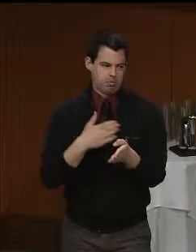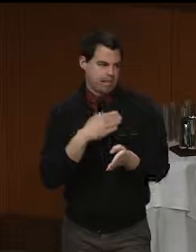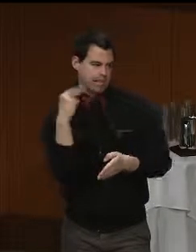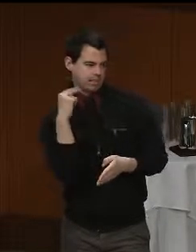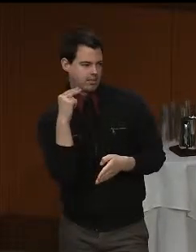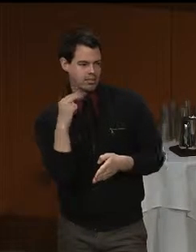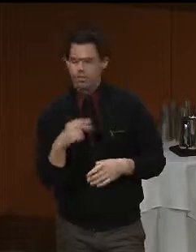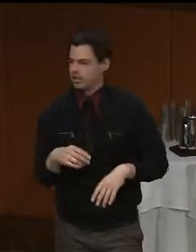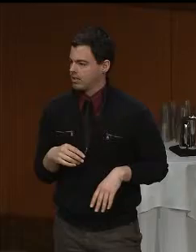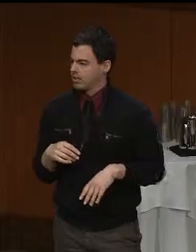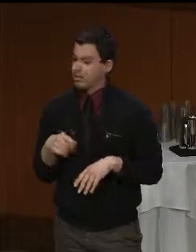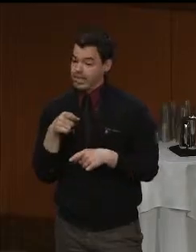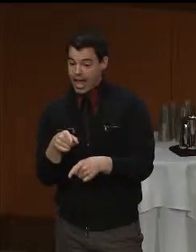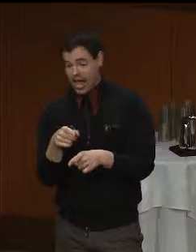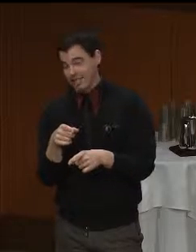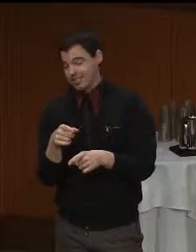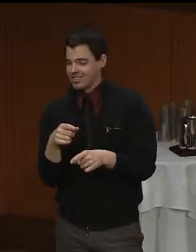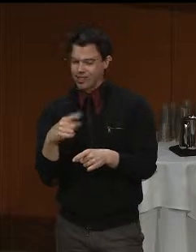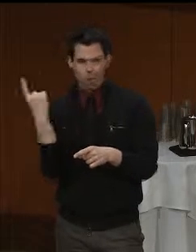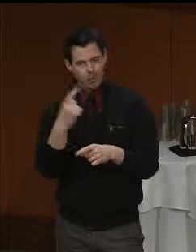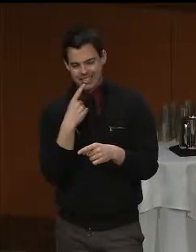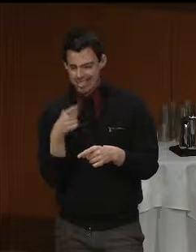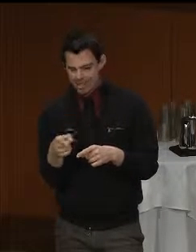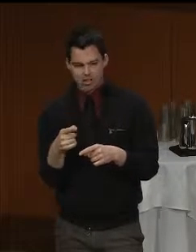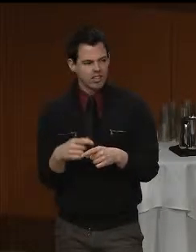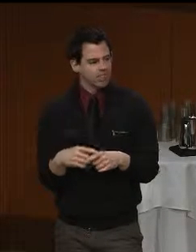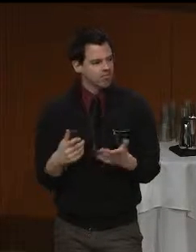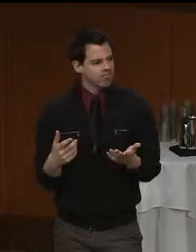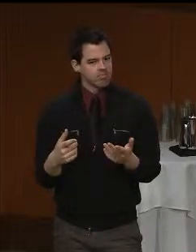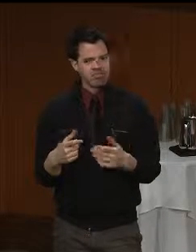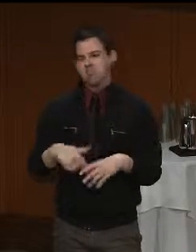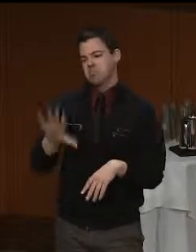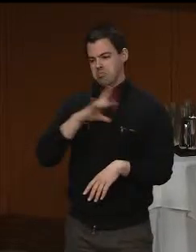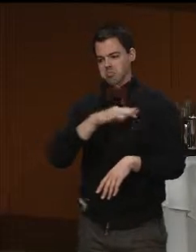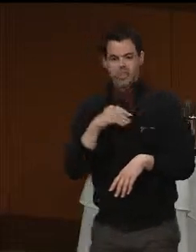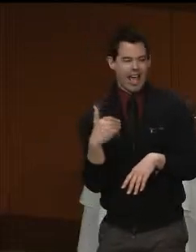And as she is known to say, it doesn't hurt to have a former Commish as her primary case